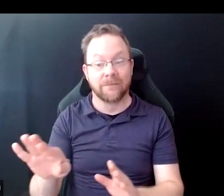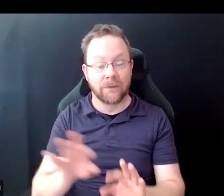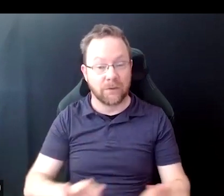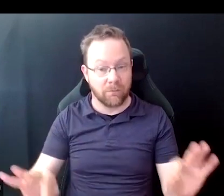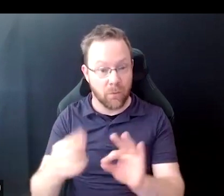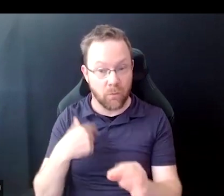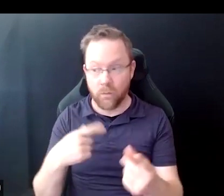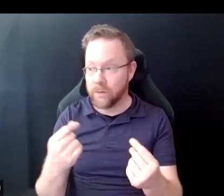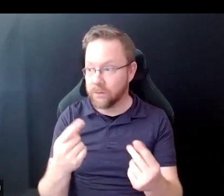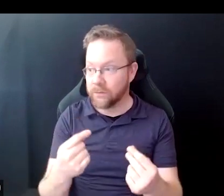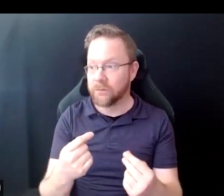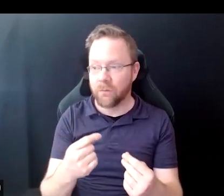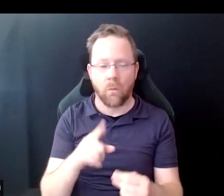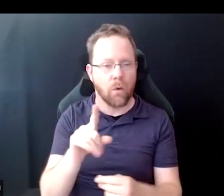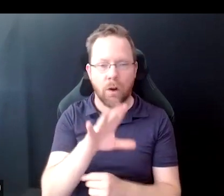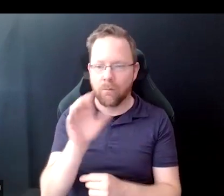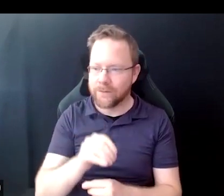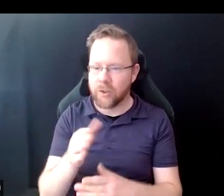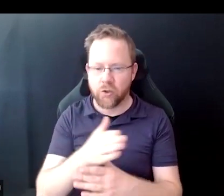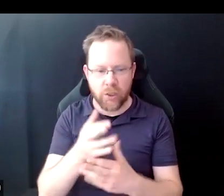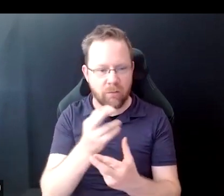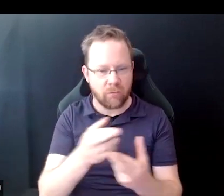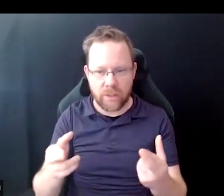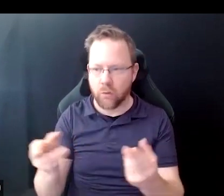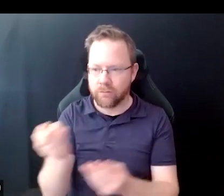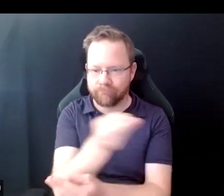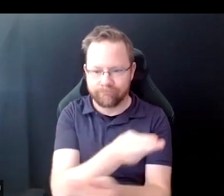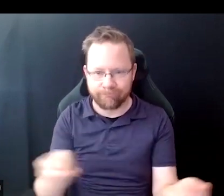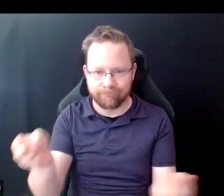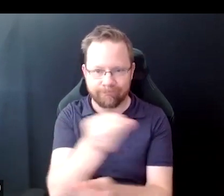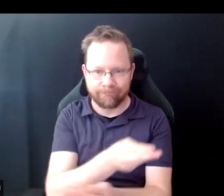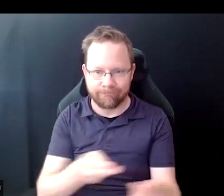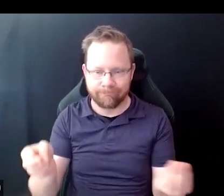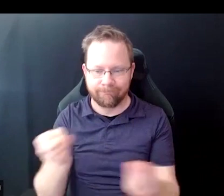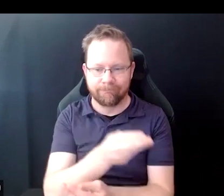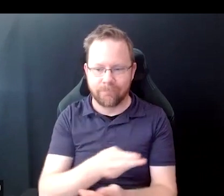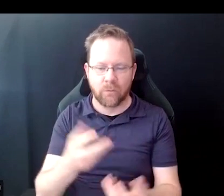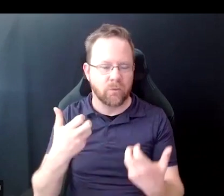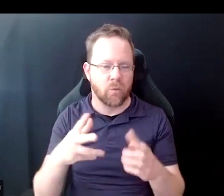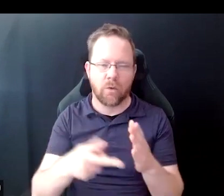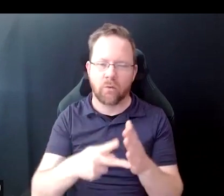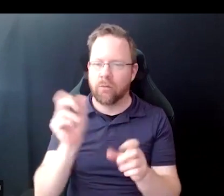that we are 100% sharing our resources and sharing our information so that we don't duplicate effort.